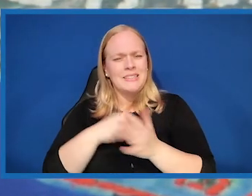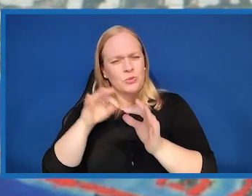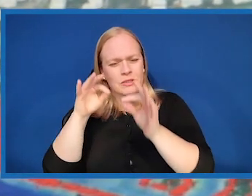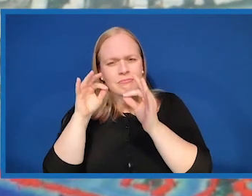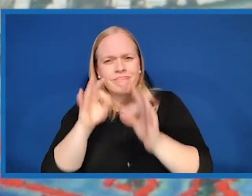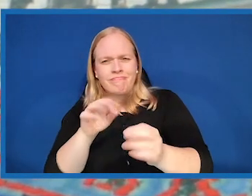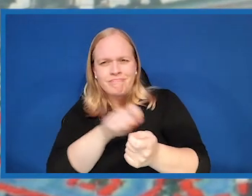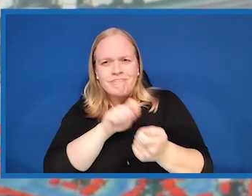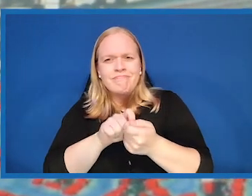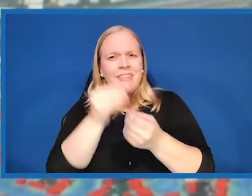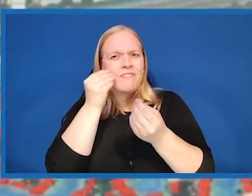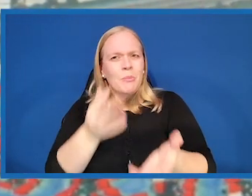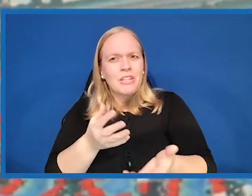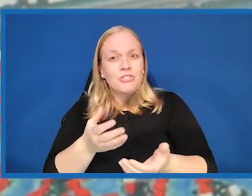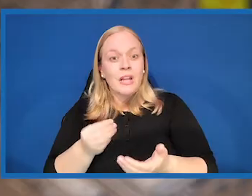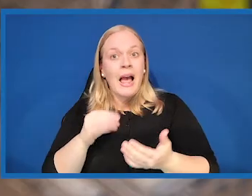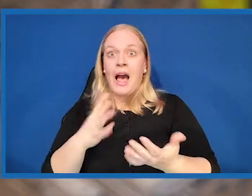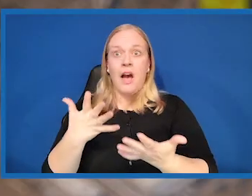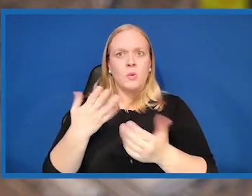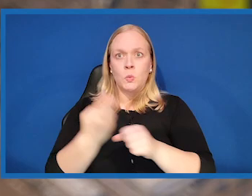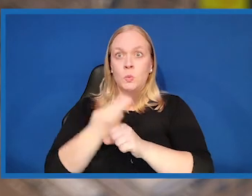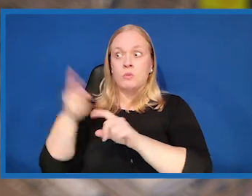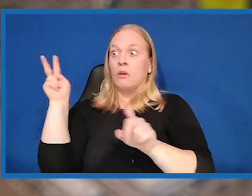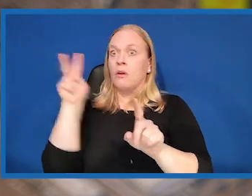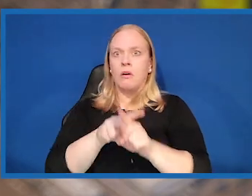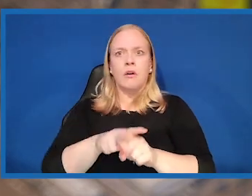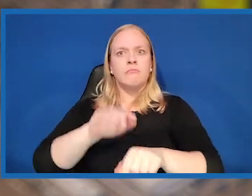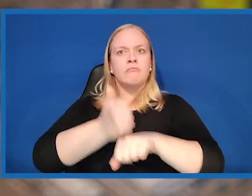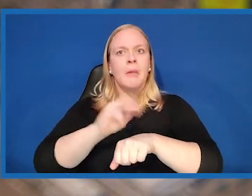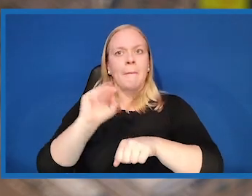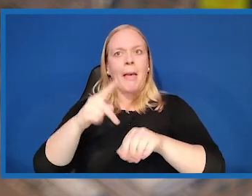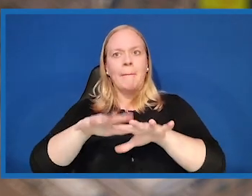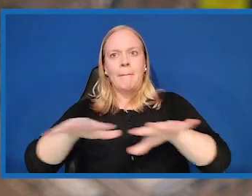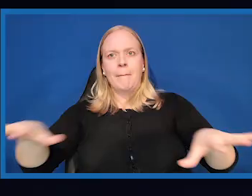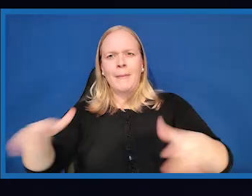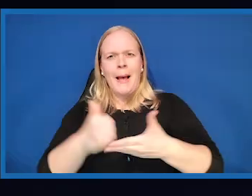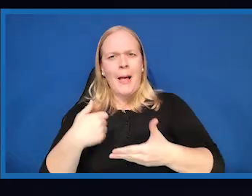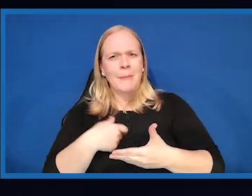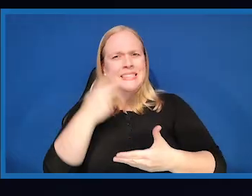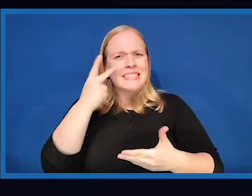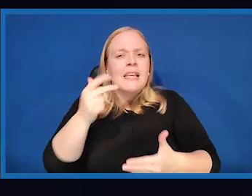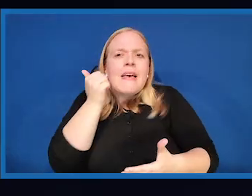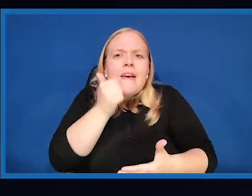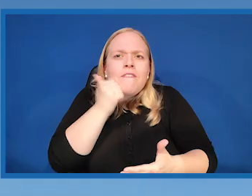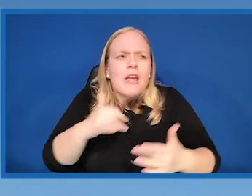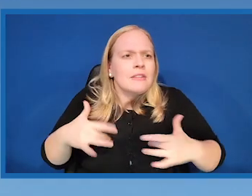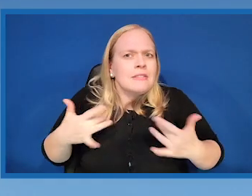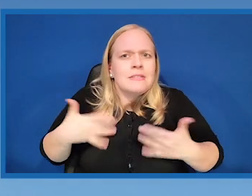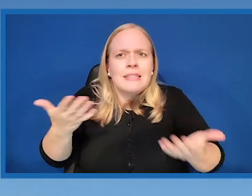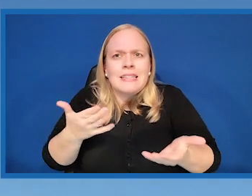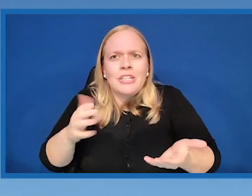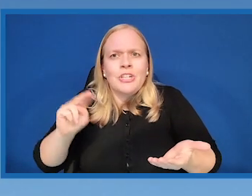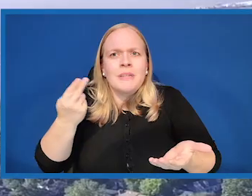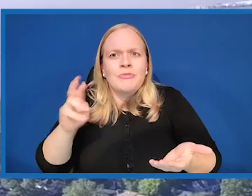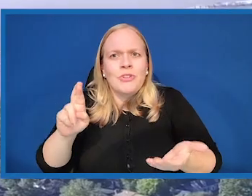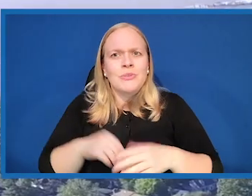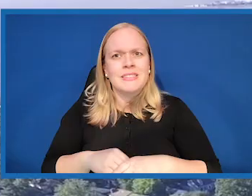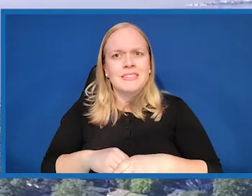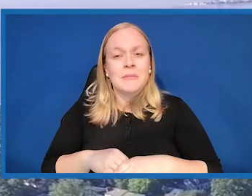KIND OF HAVE AN UNDERSTANDING WHAT THE FUTURE DAY TO DAY LOOKS LIKE IN NORFOLK WITH SEA LEVEL RISE. IT'S A BETTER UNDERSTANDING, SEA LEVEL RISE WILL HELP YOU DECIDE